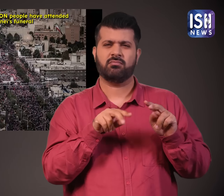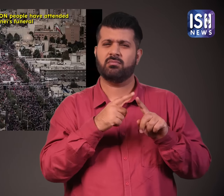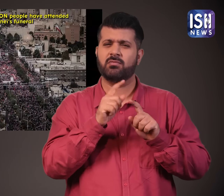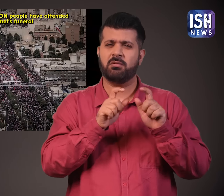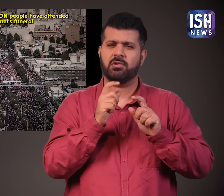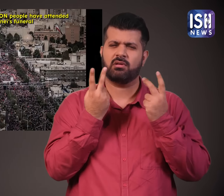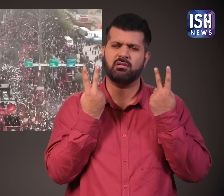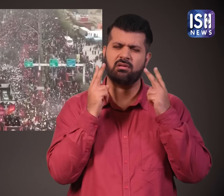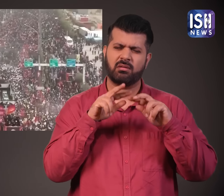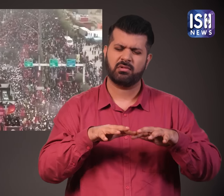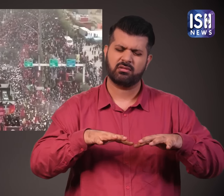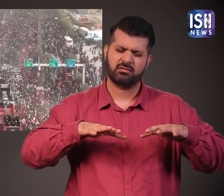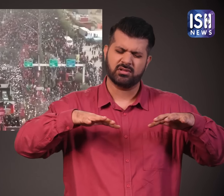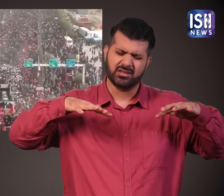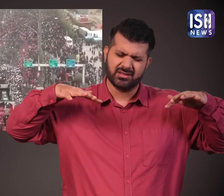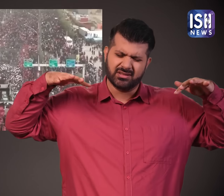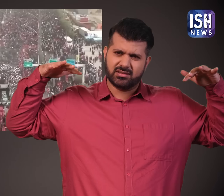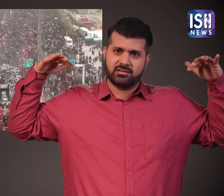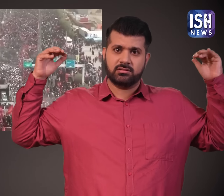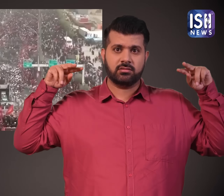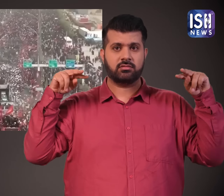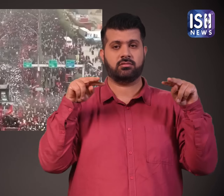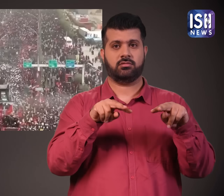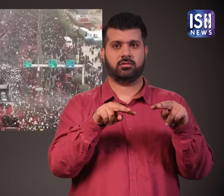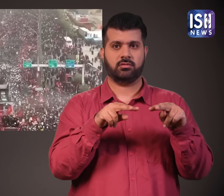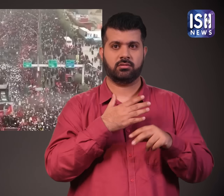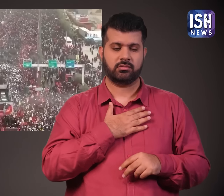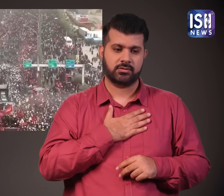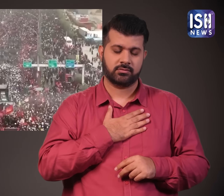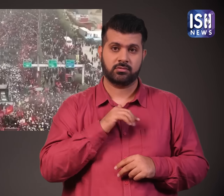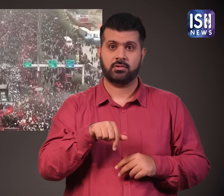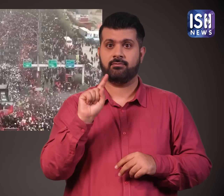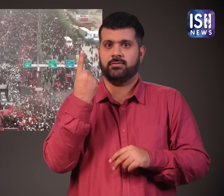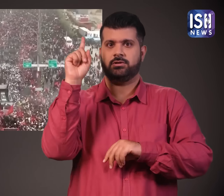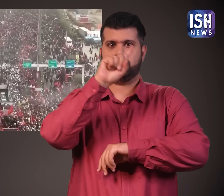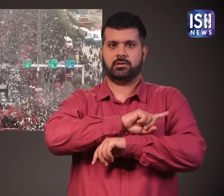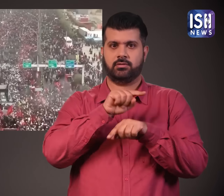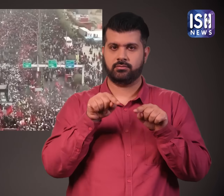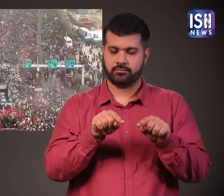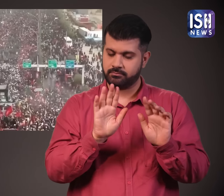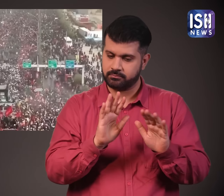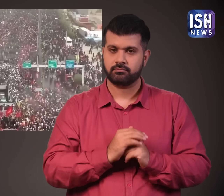Large crowds started gathering from the first day.